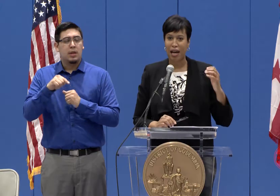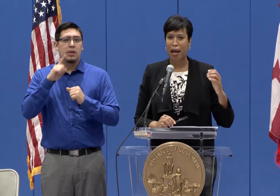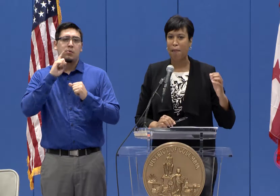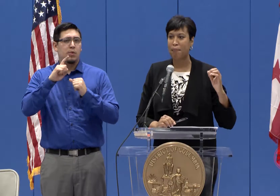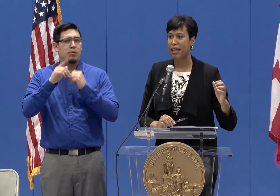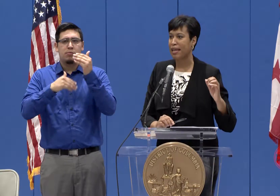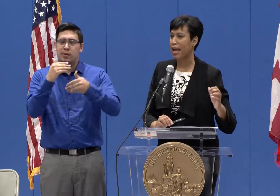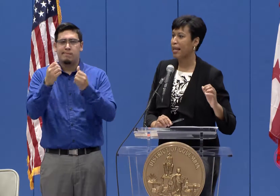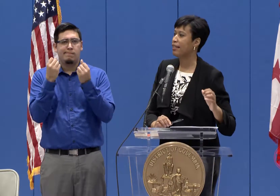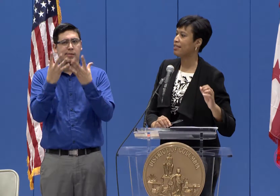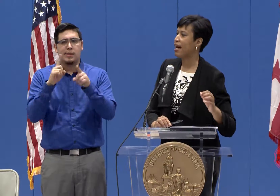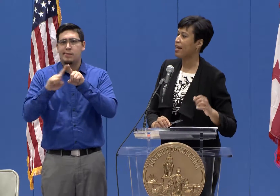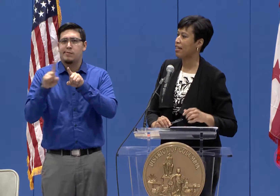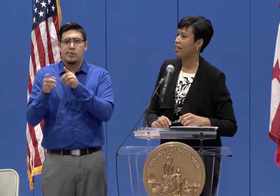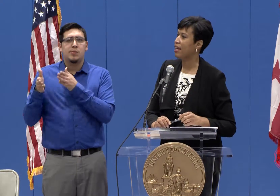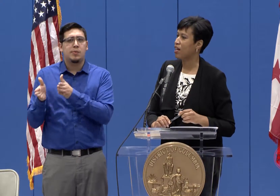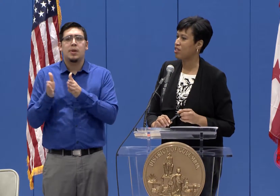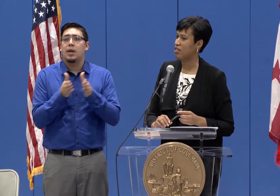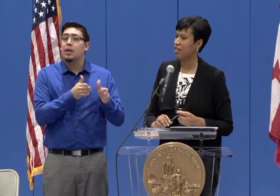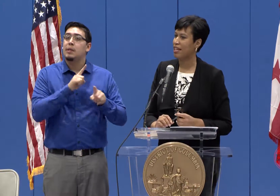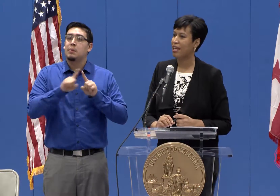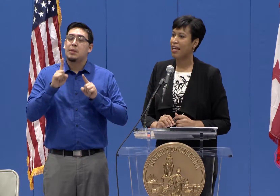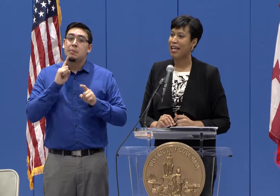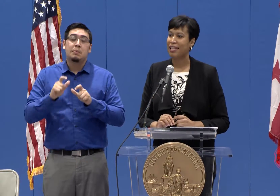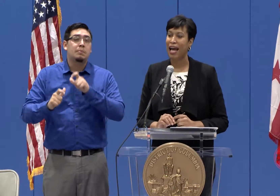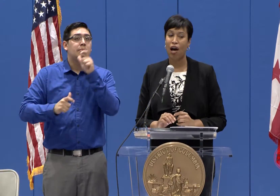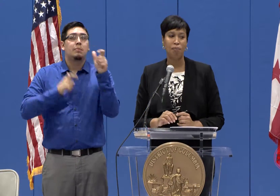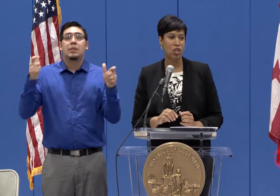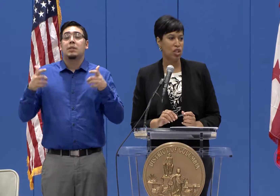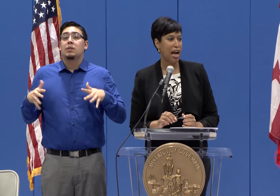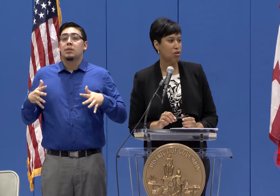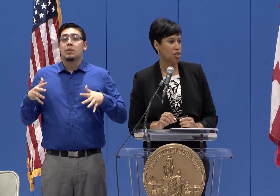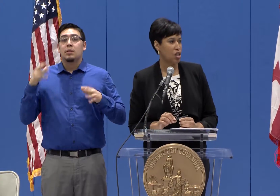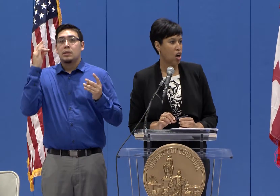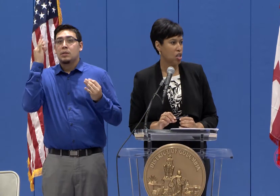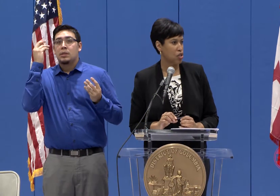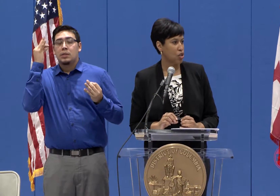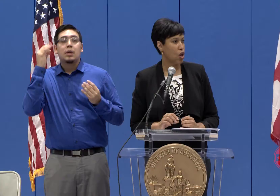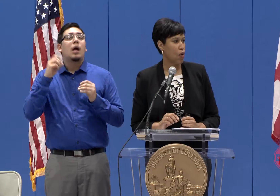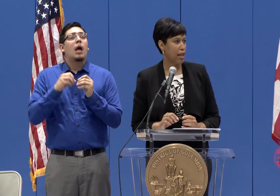BUT A BIG ANXIETY IN OUR CITY IS HOW MUCH HOUSING COSTS ARE GOING